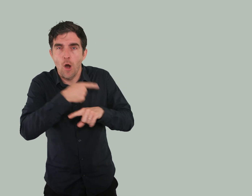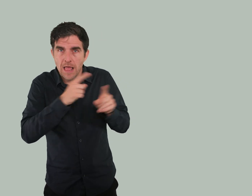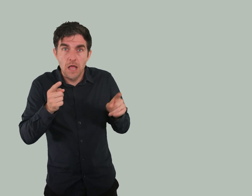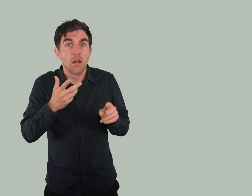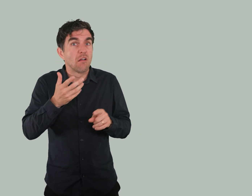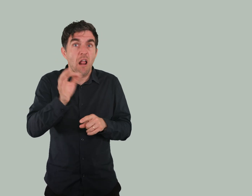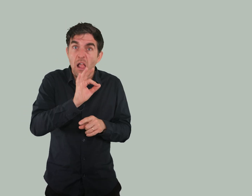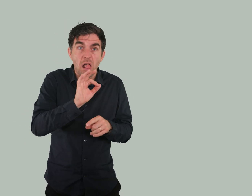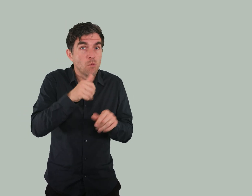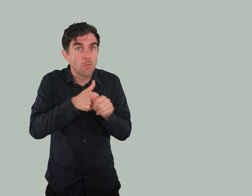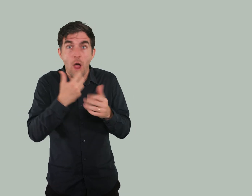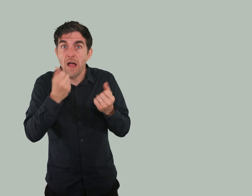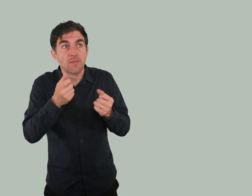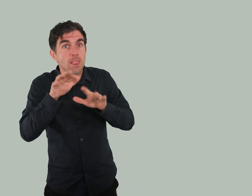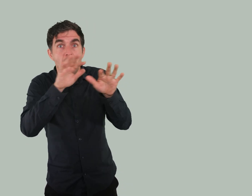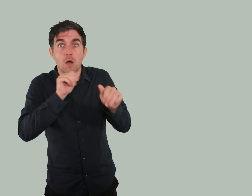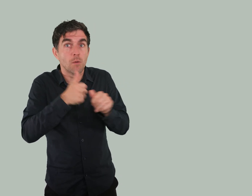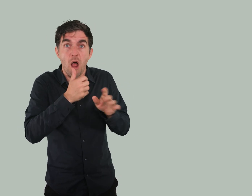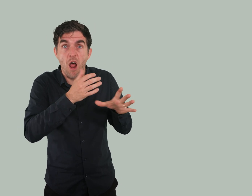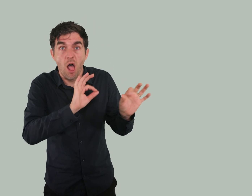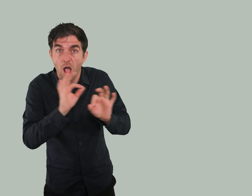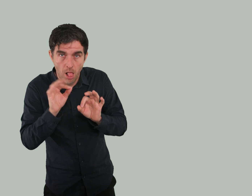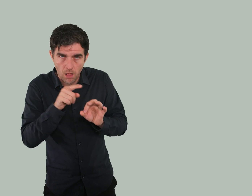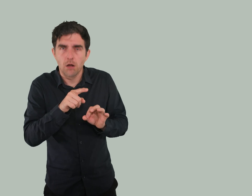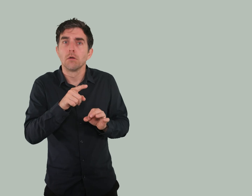have little or no access to that kind of support.